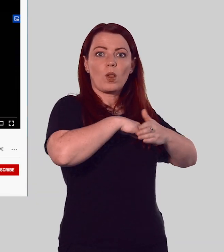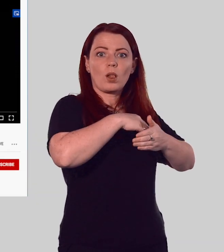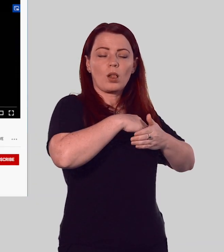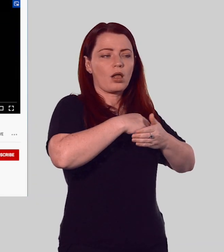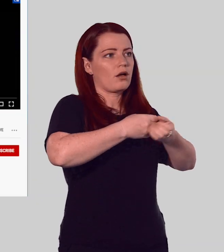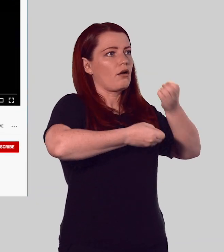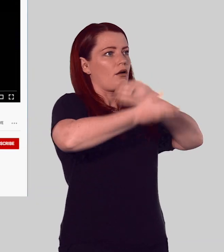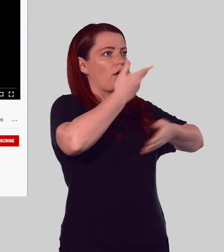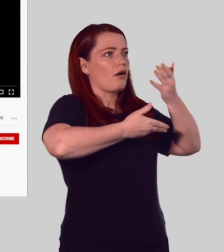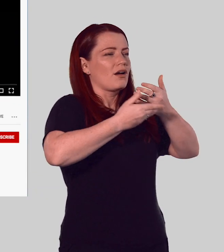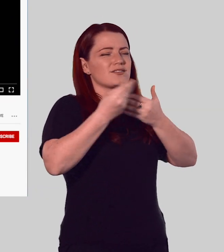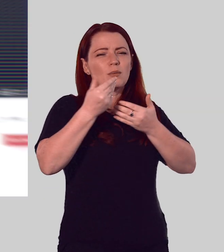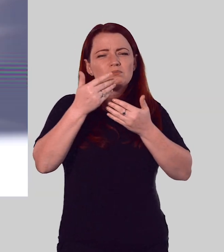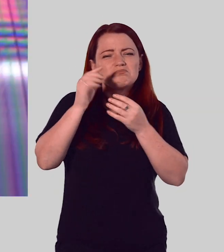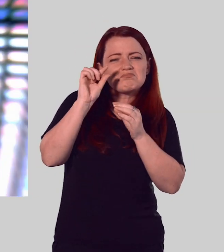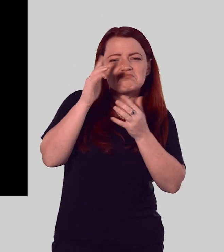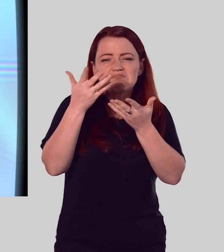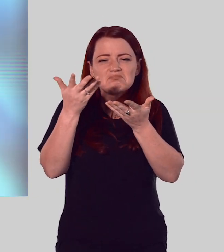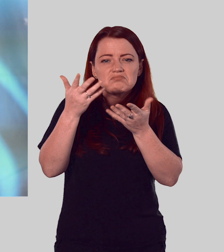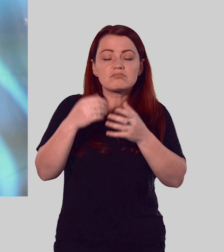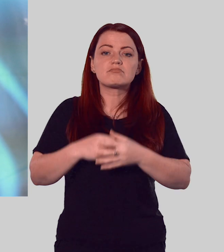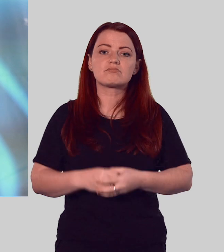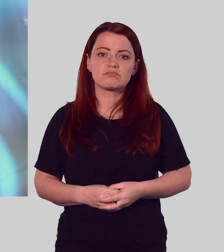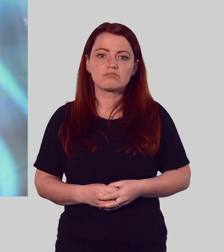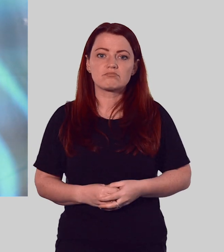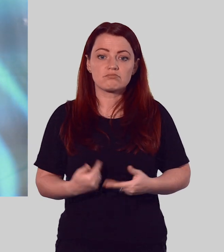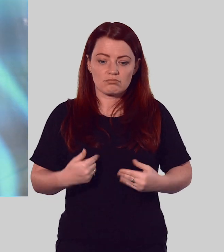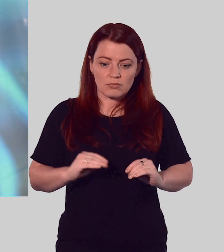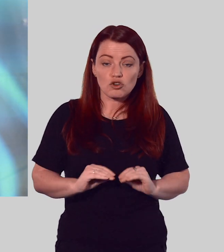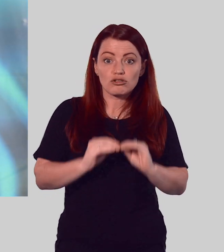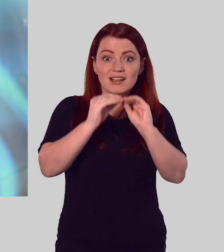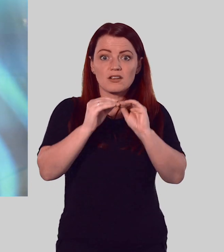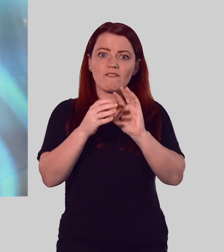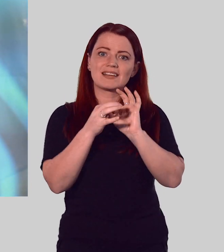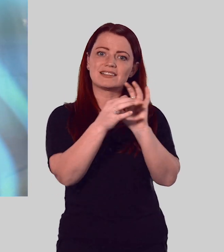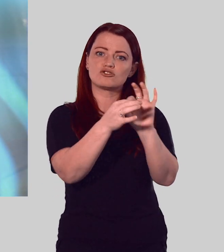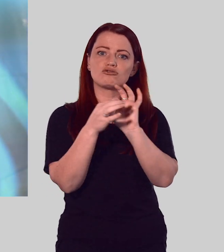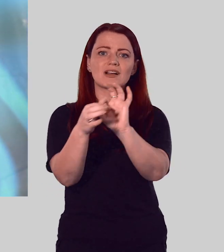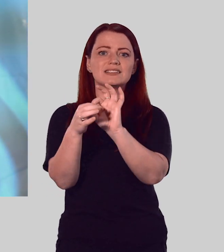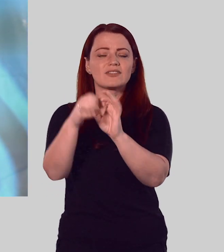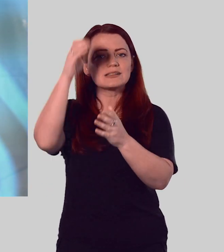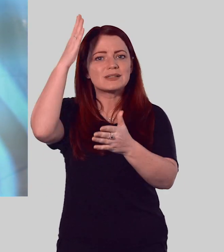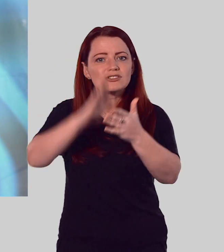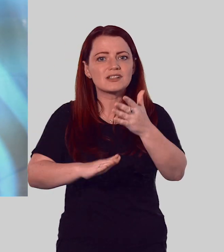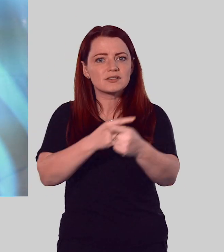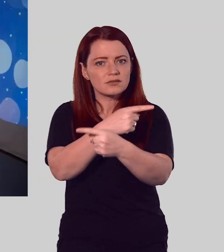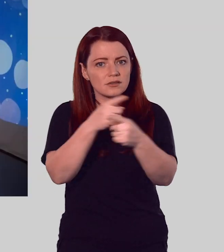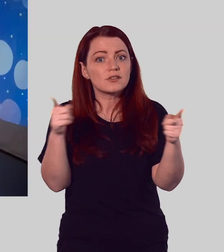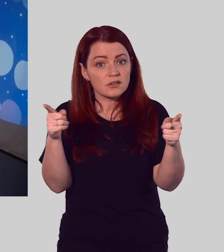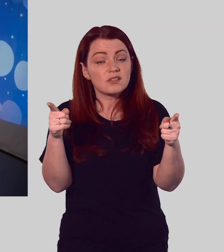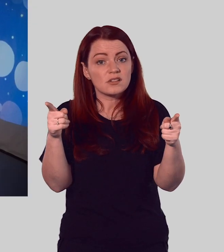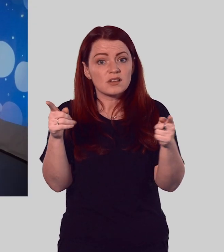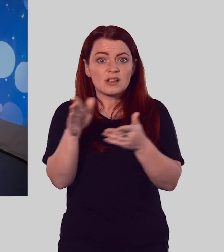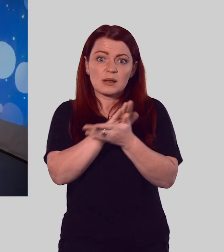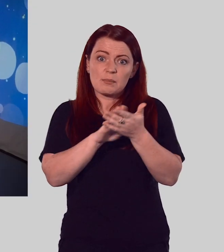would be more fragmented. As a creator of interactive experiences you allow the audience agency to